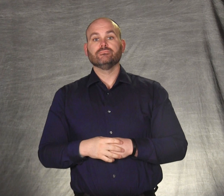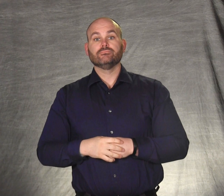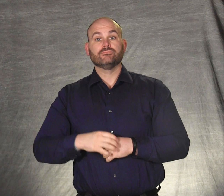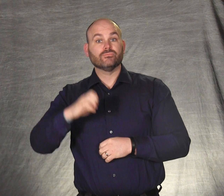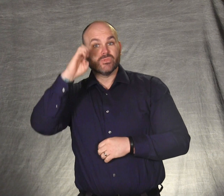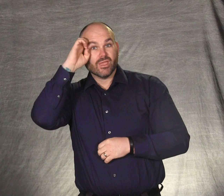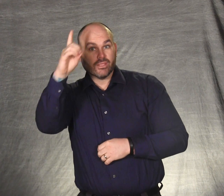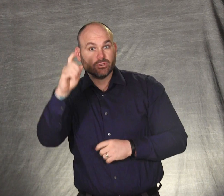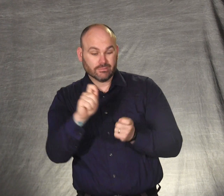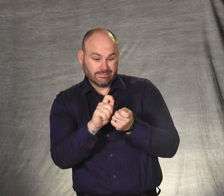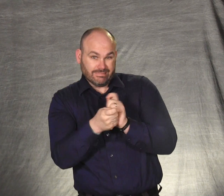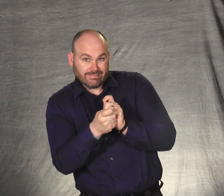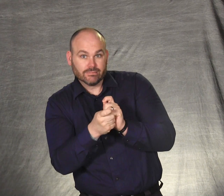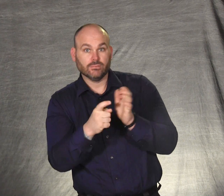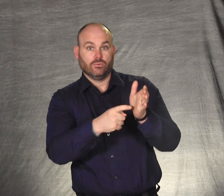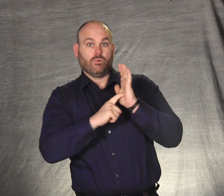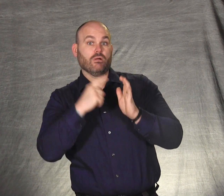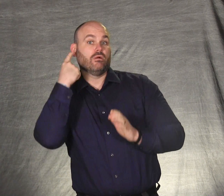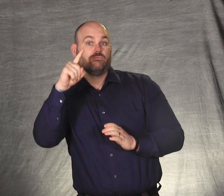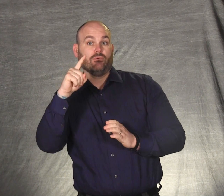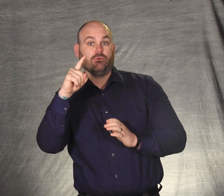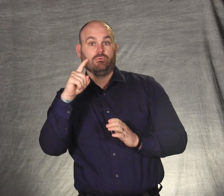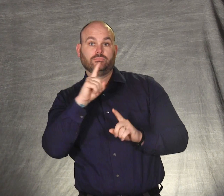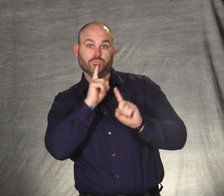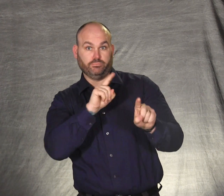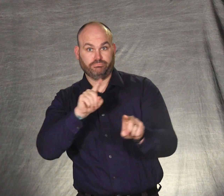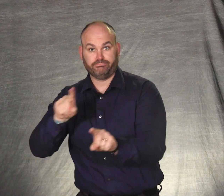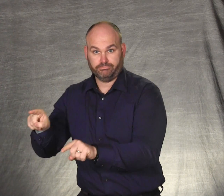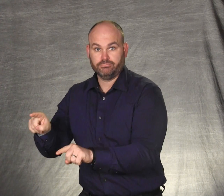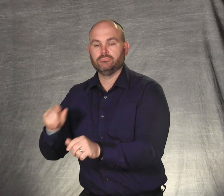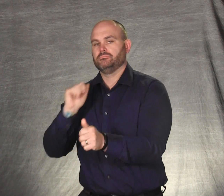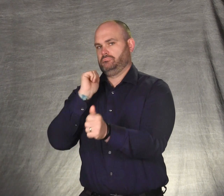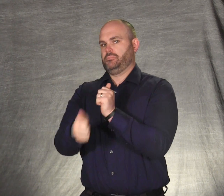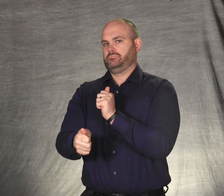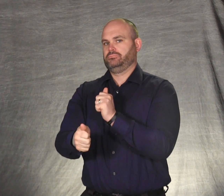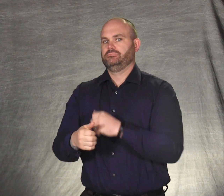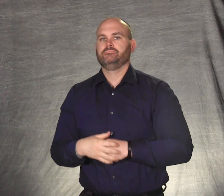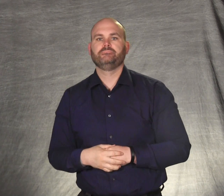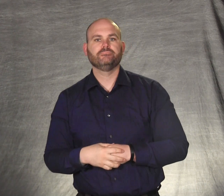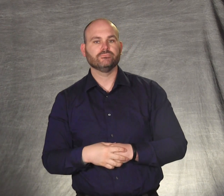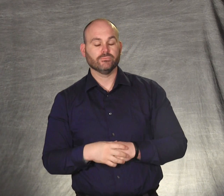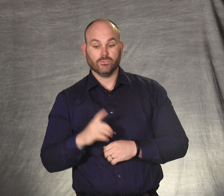Education: Tweak Requirements for Education Reports: PASSED